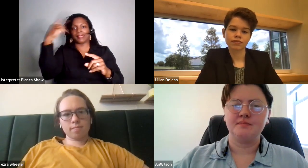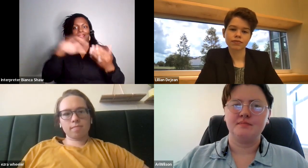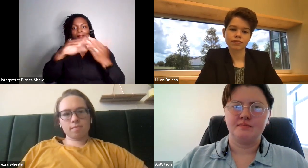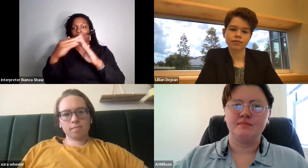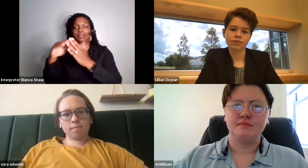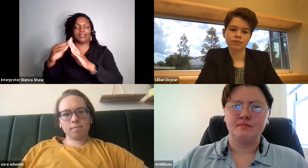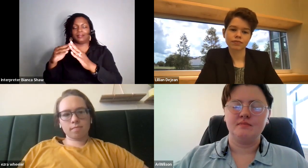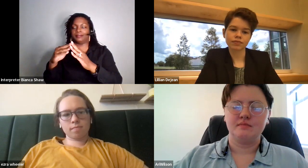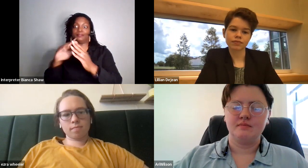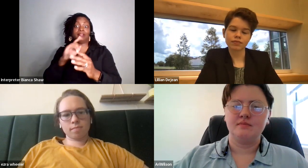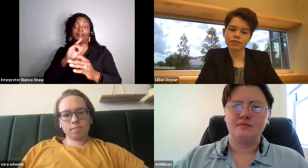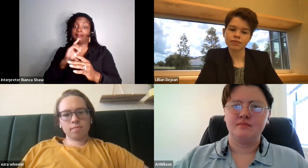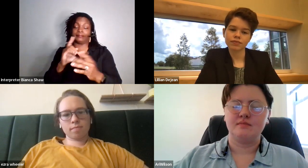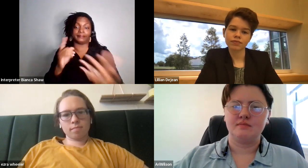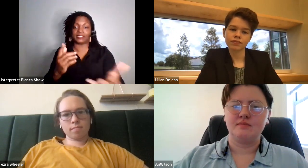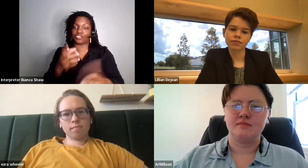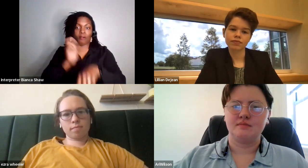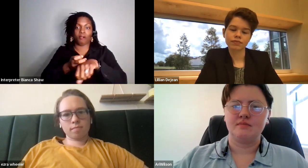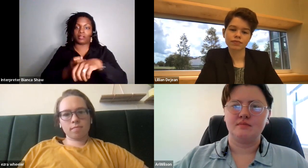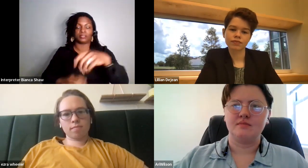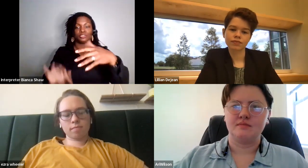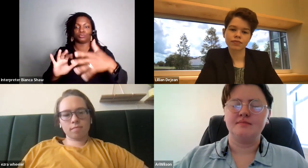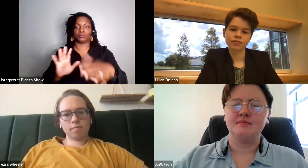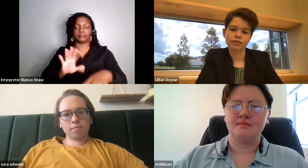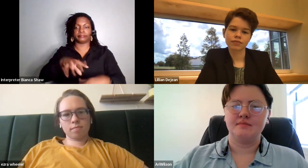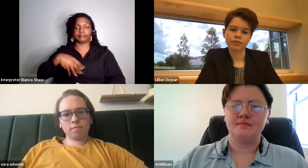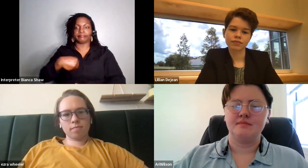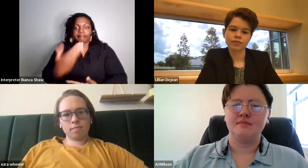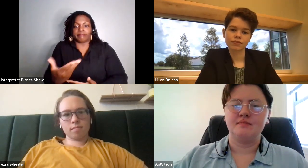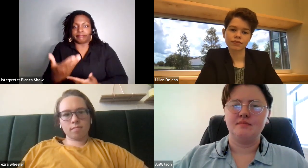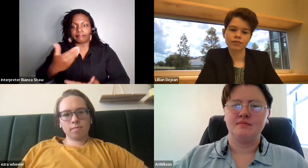And it's not easy because of the religious aspect as we share because we are in the in the South.